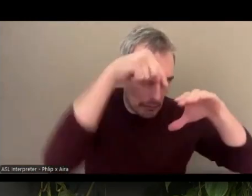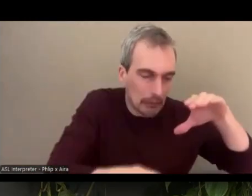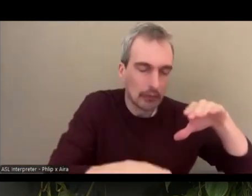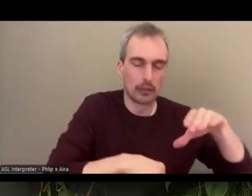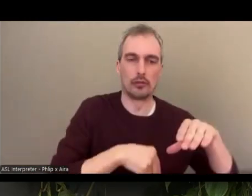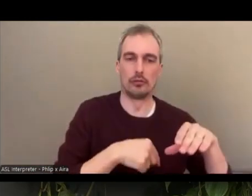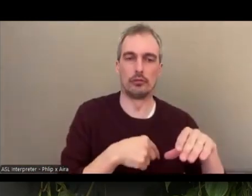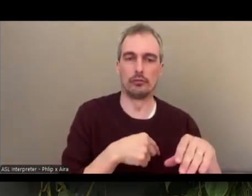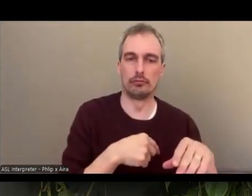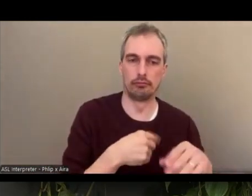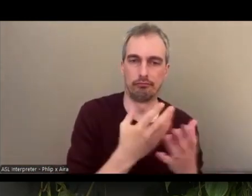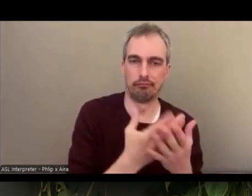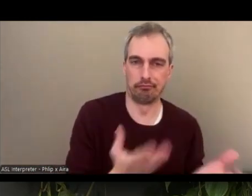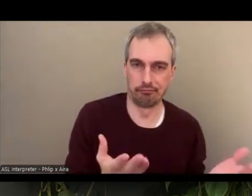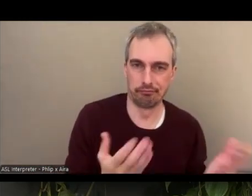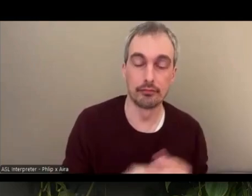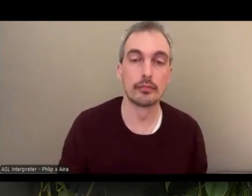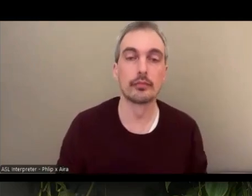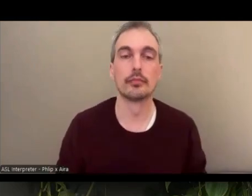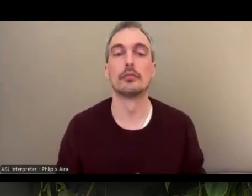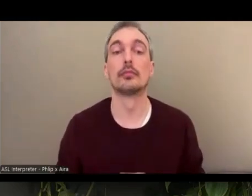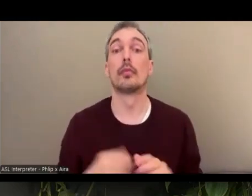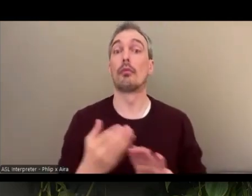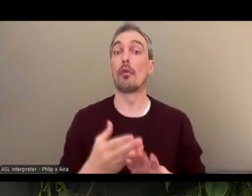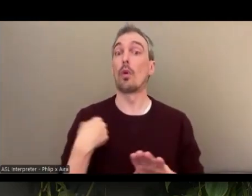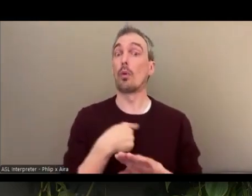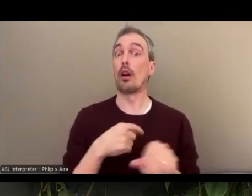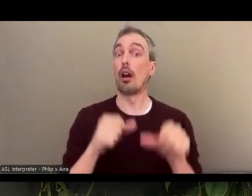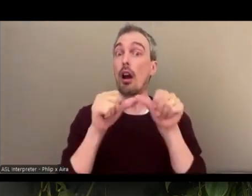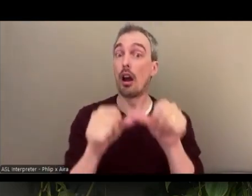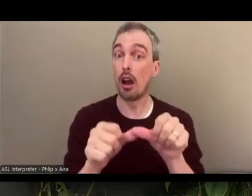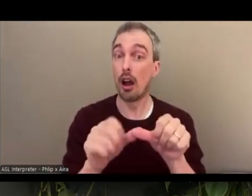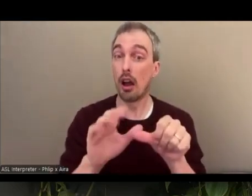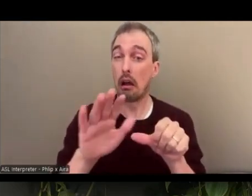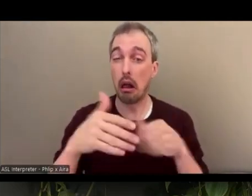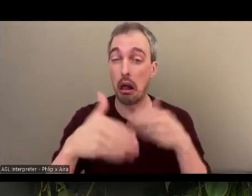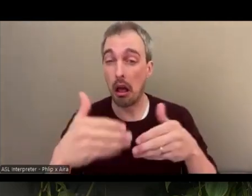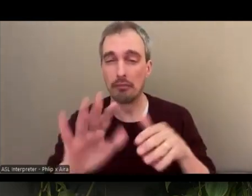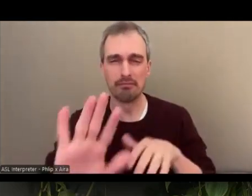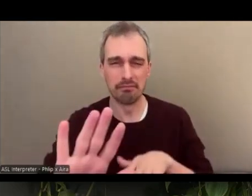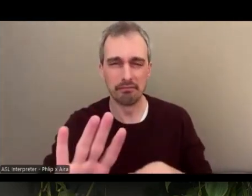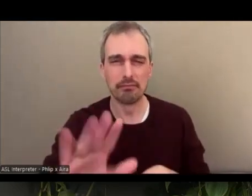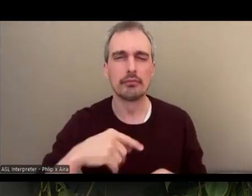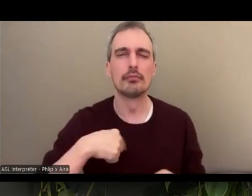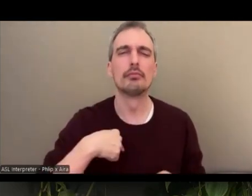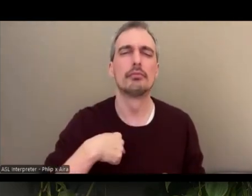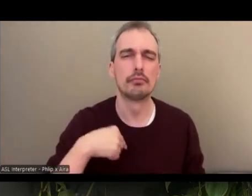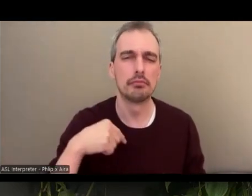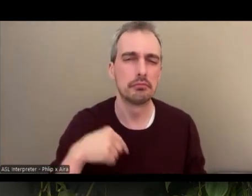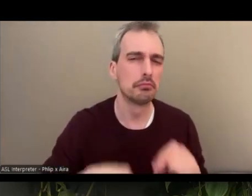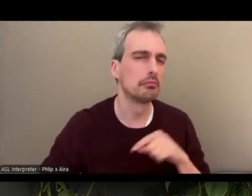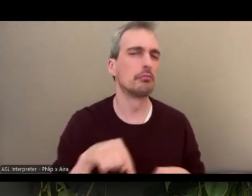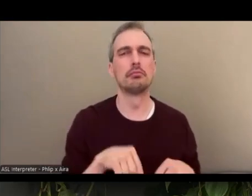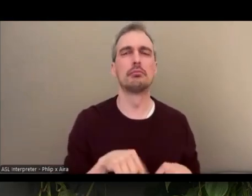So before we continue, I'm gonna go on a little side quest and talk about the technologies that enable all of this continuousness.